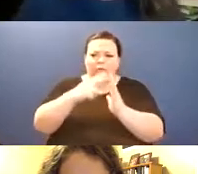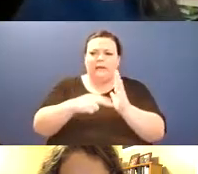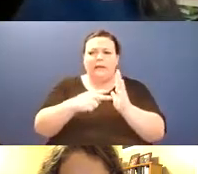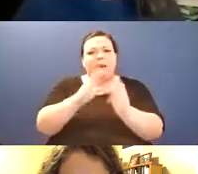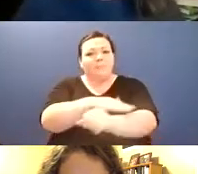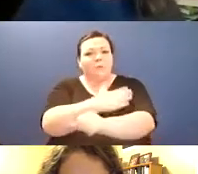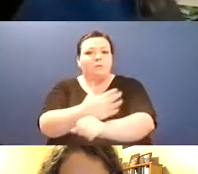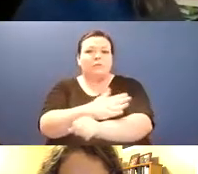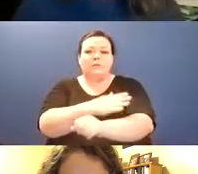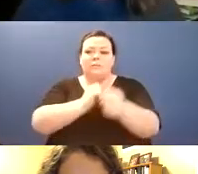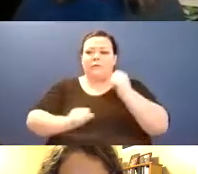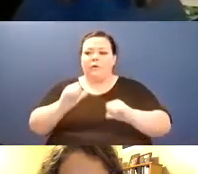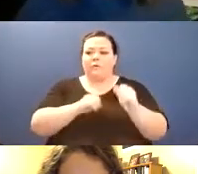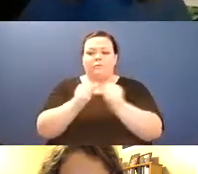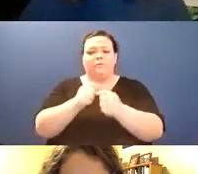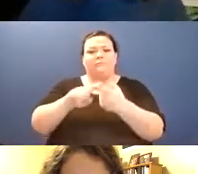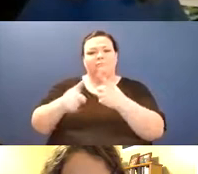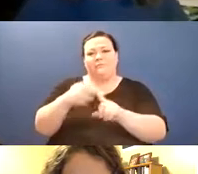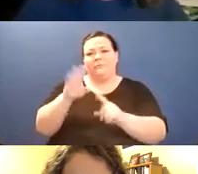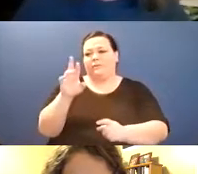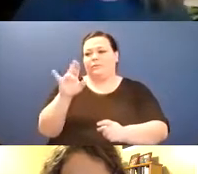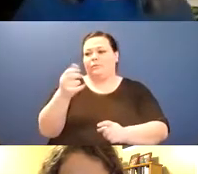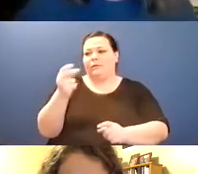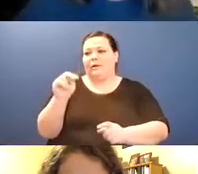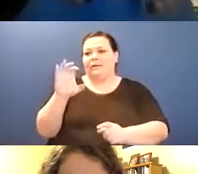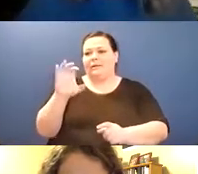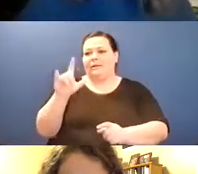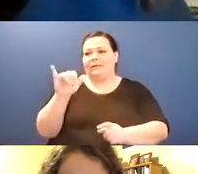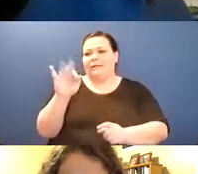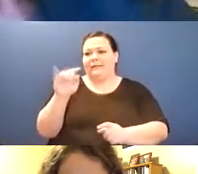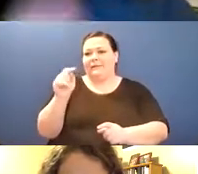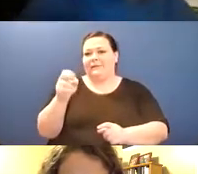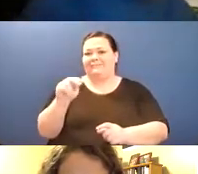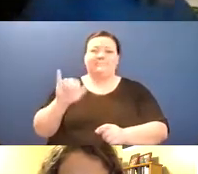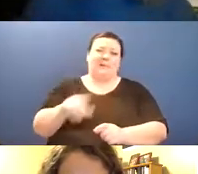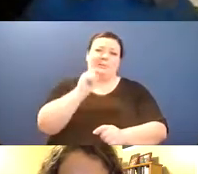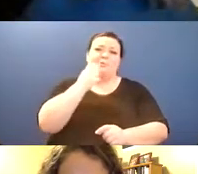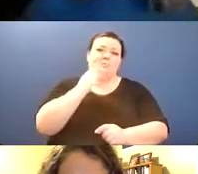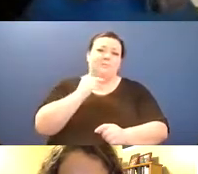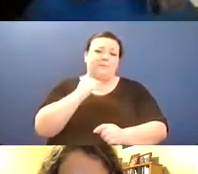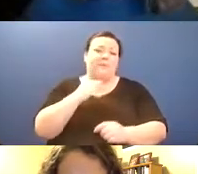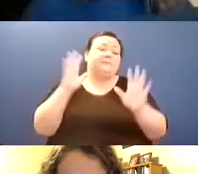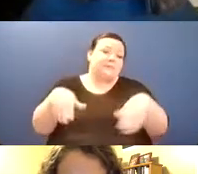content online and at our Patreon account and by providing captioning services and access copies,